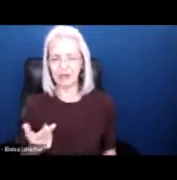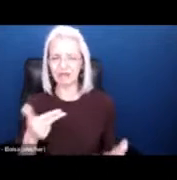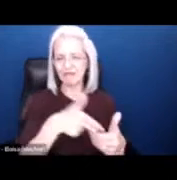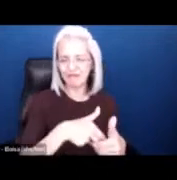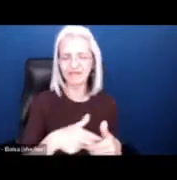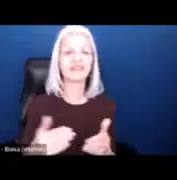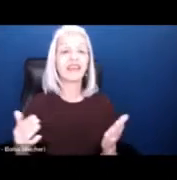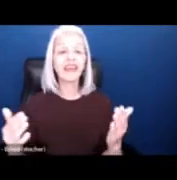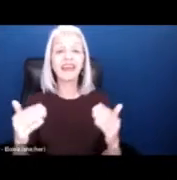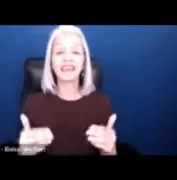slide.